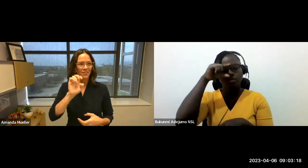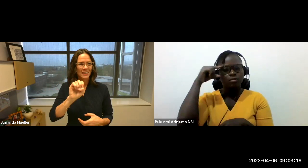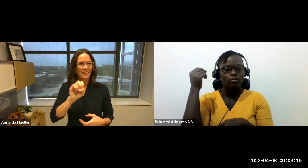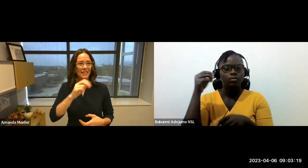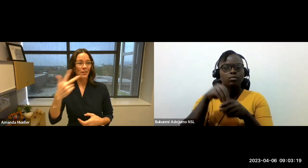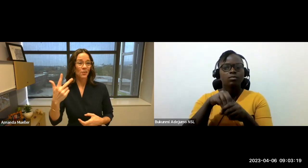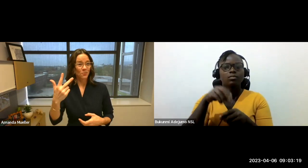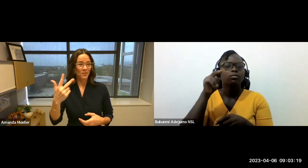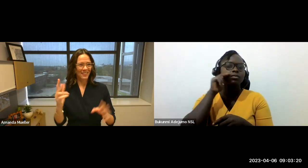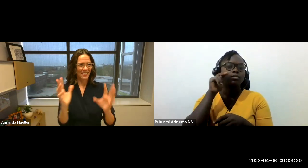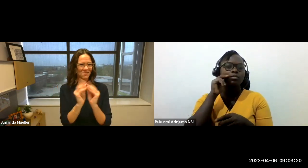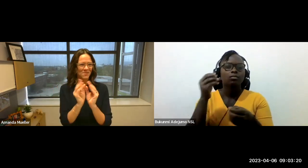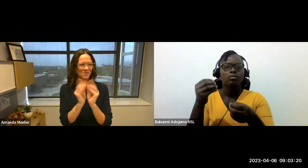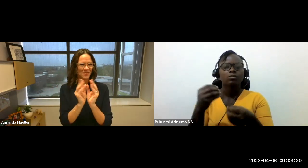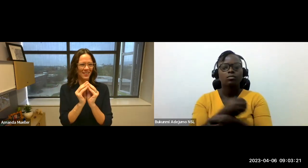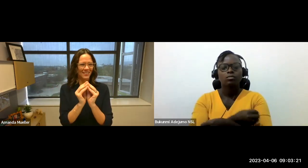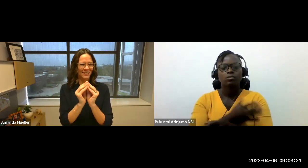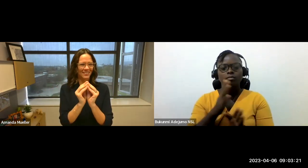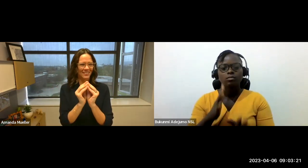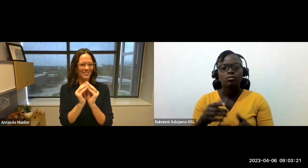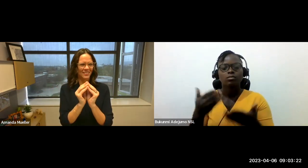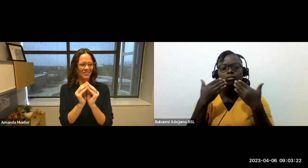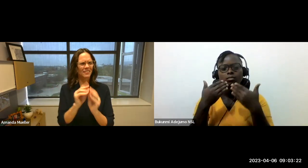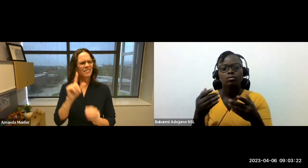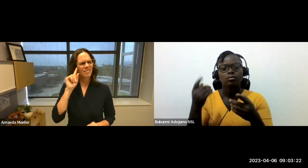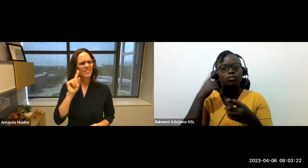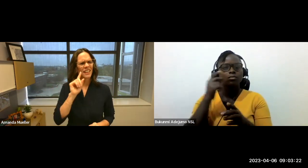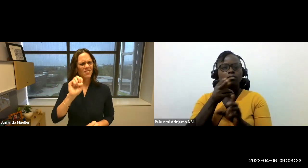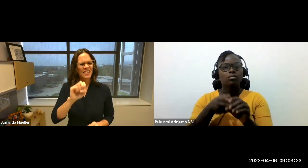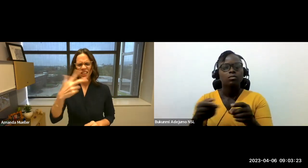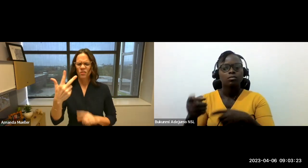Thank you for joining today our deaf Webinar Series.